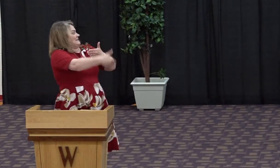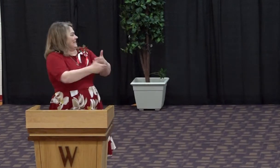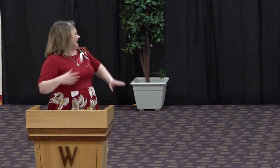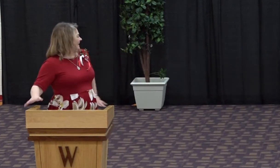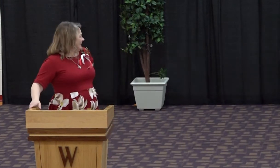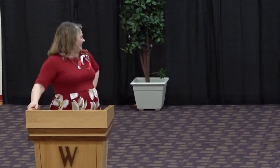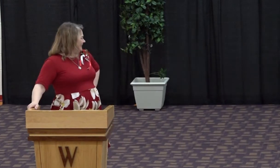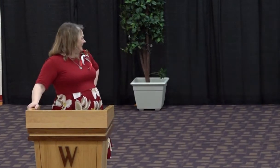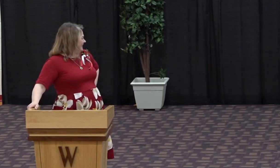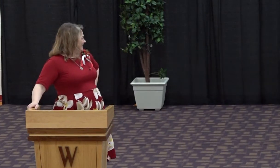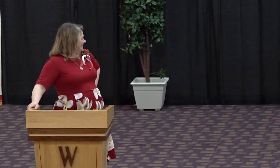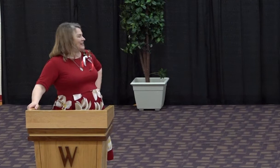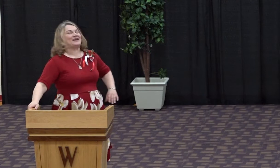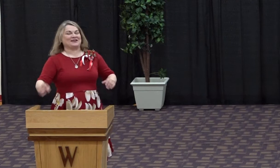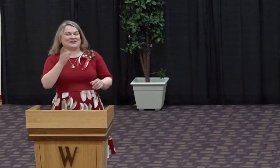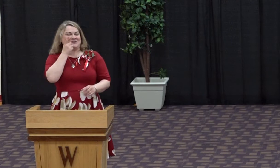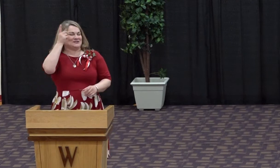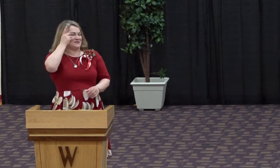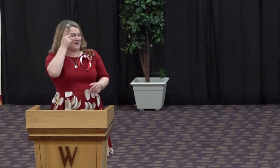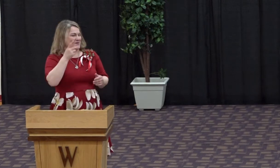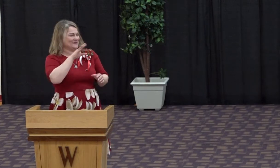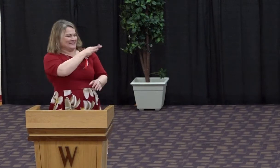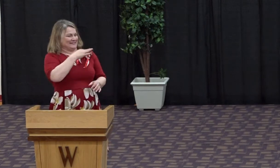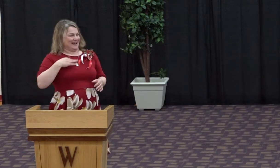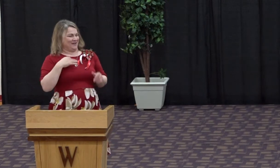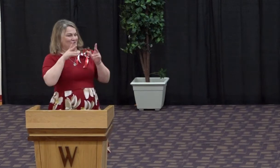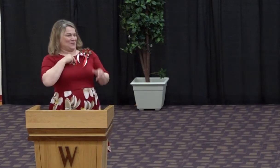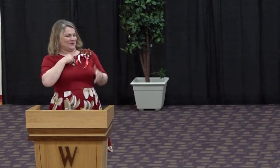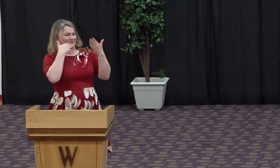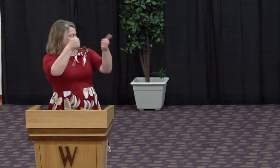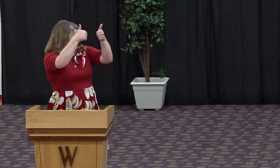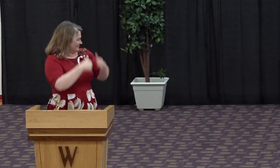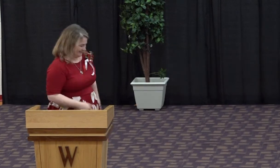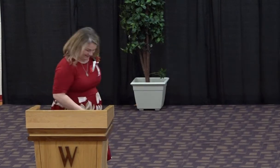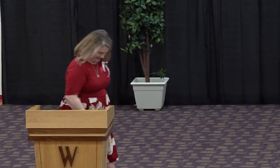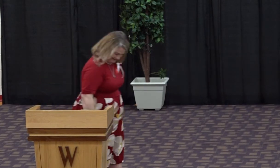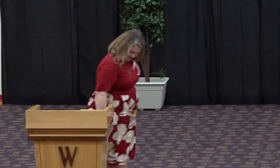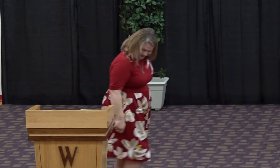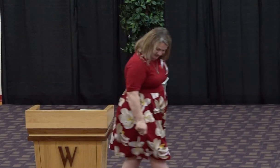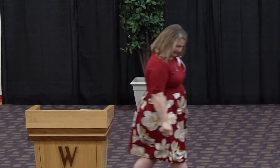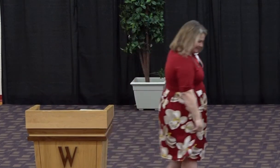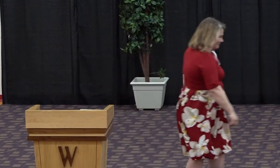I lost my program! Let's see, what's next? Student Life, dorm awards.